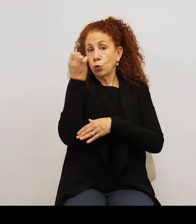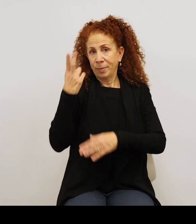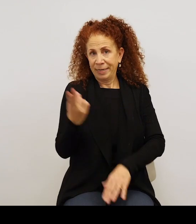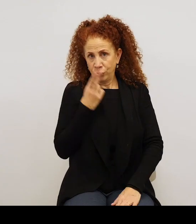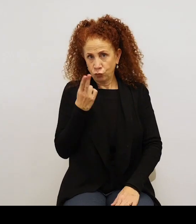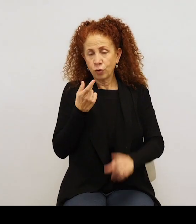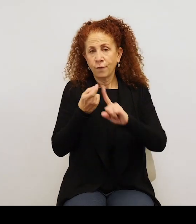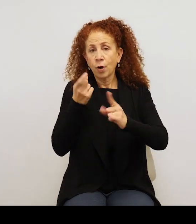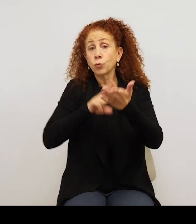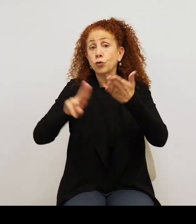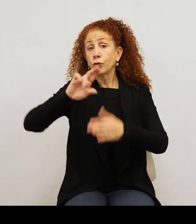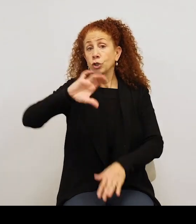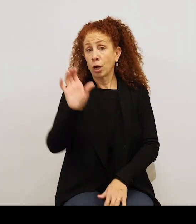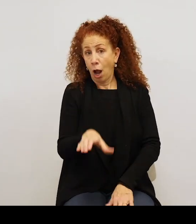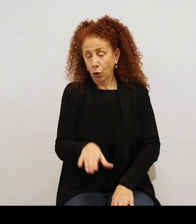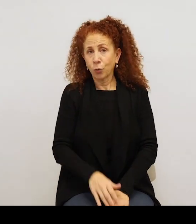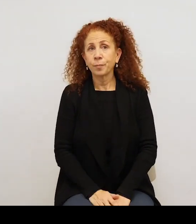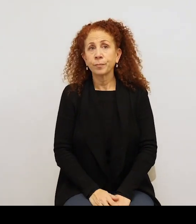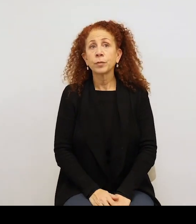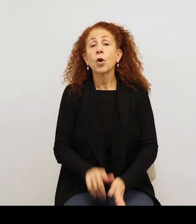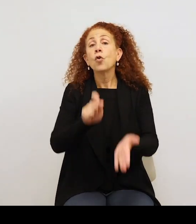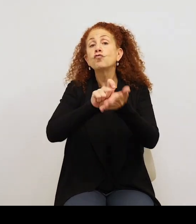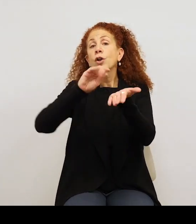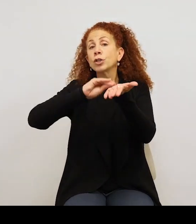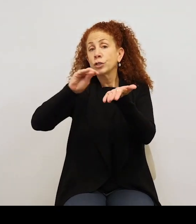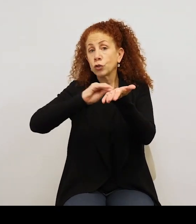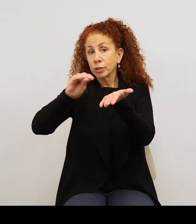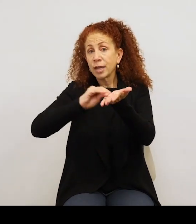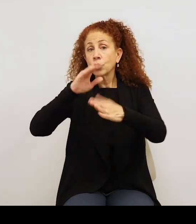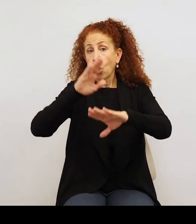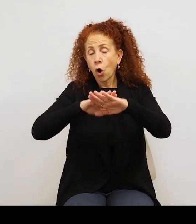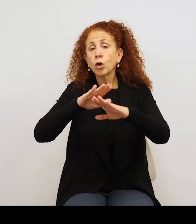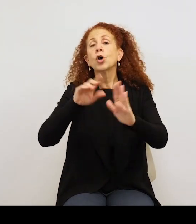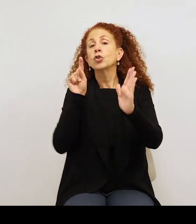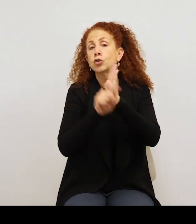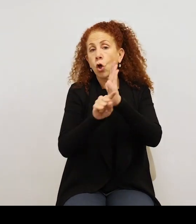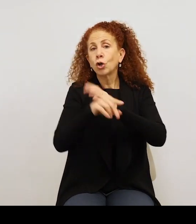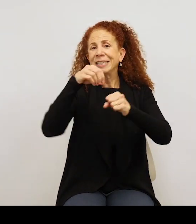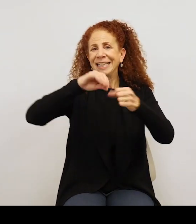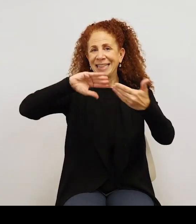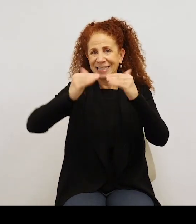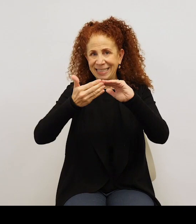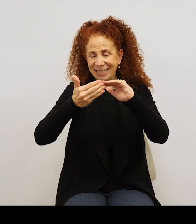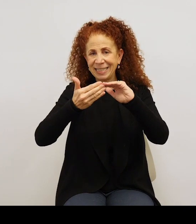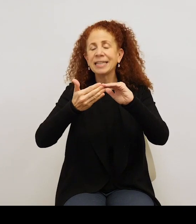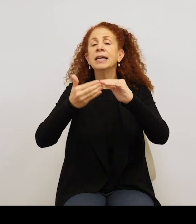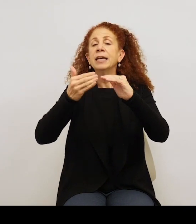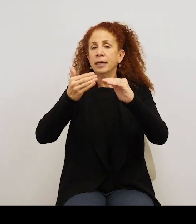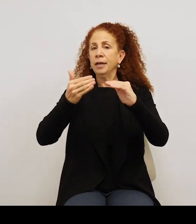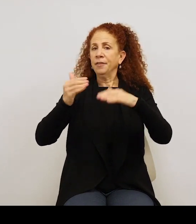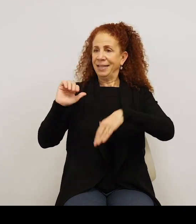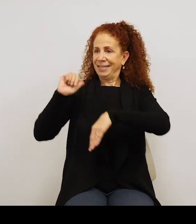from the University of Chicago, writing her dissertation on "Slaughter in the City: the Establishment of Public